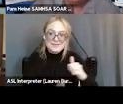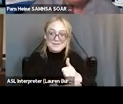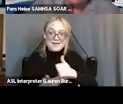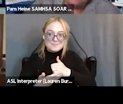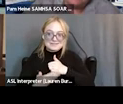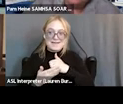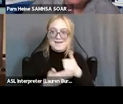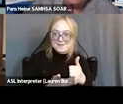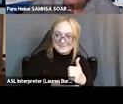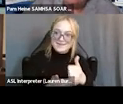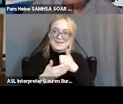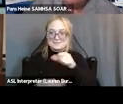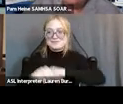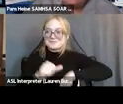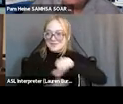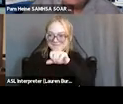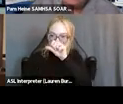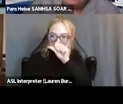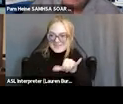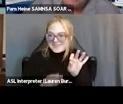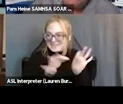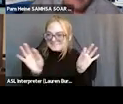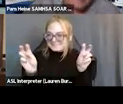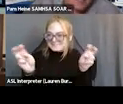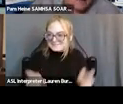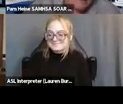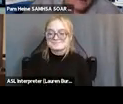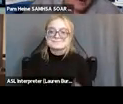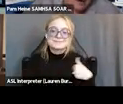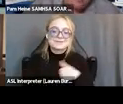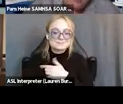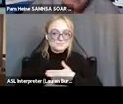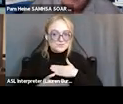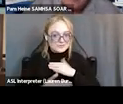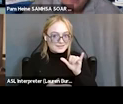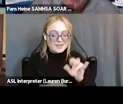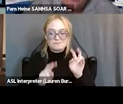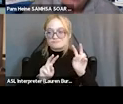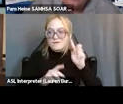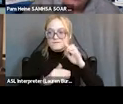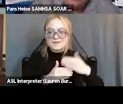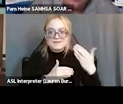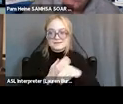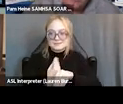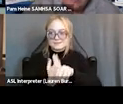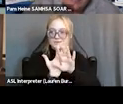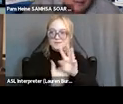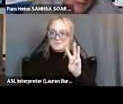I love that saying. So we appreciate that and look for our next webinar, will be June 28th,